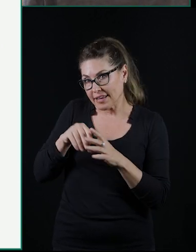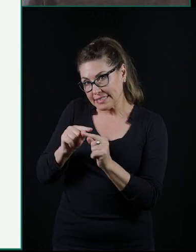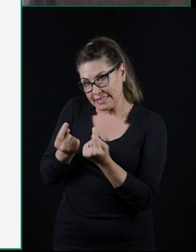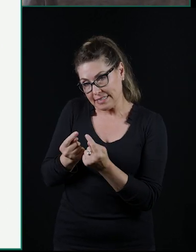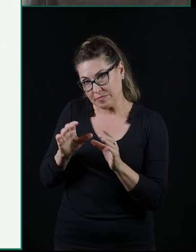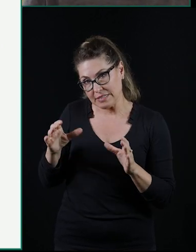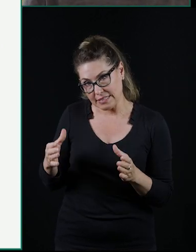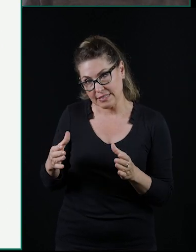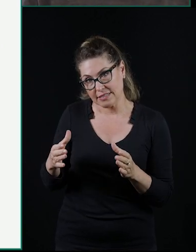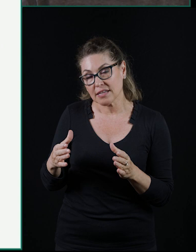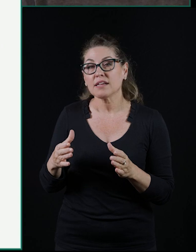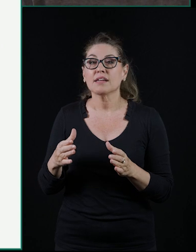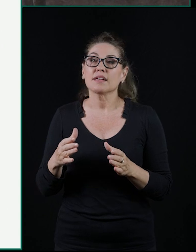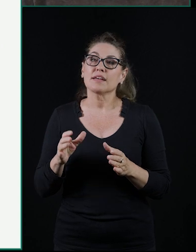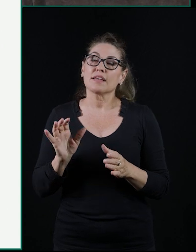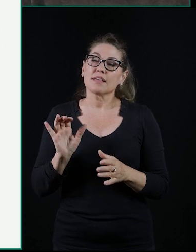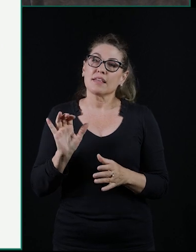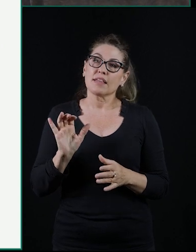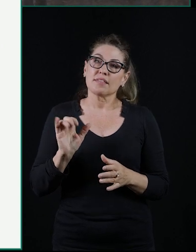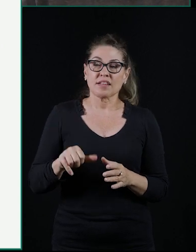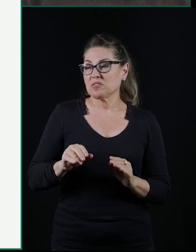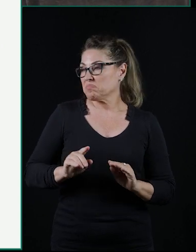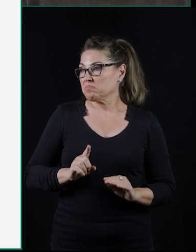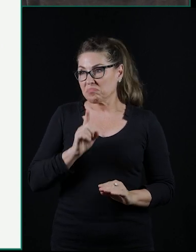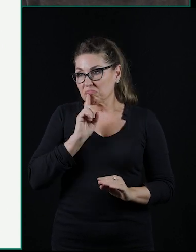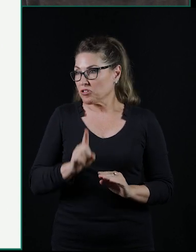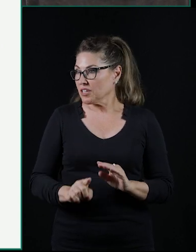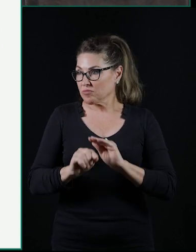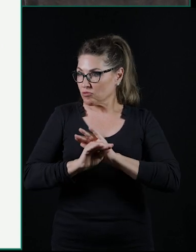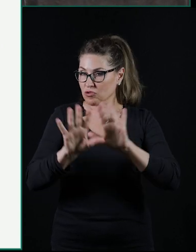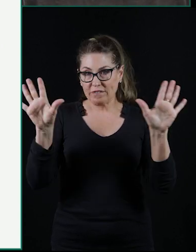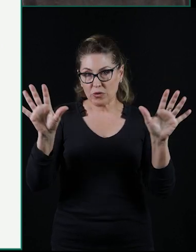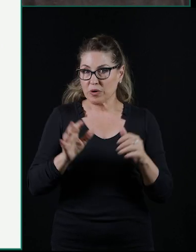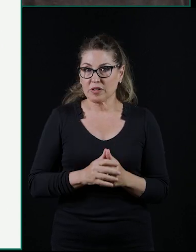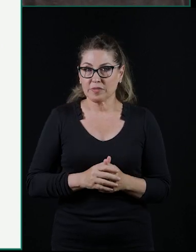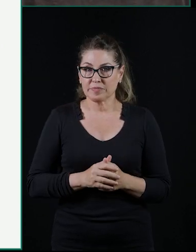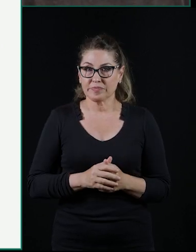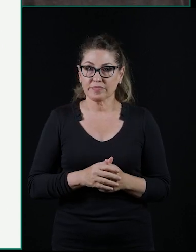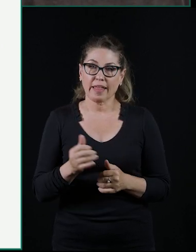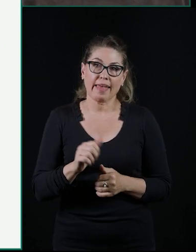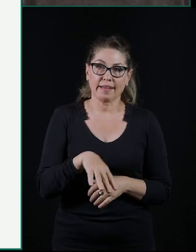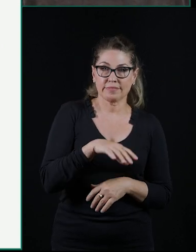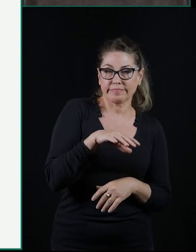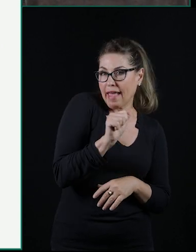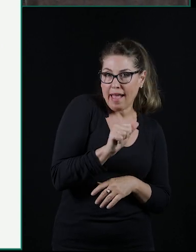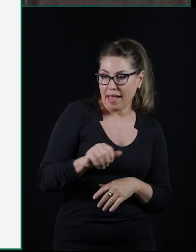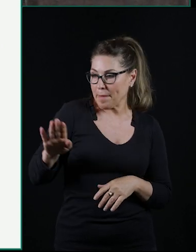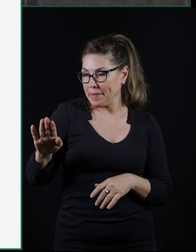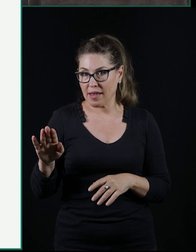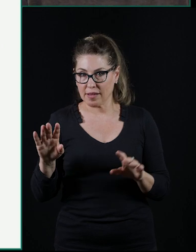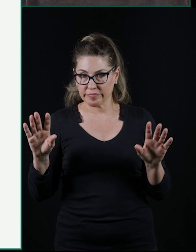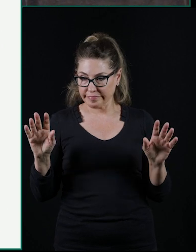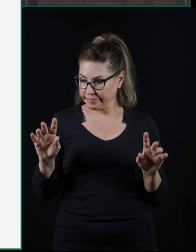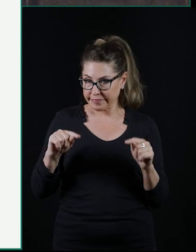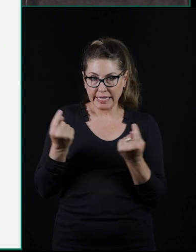So this is fairly straightforward as well. Say A and B are a team, they want to talk to each other.